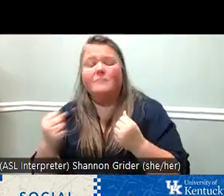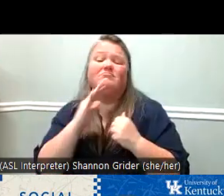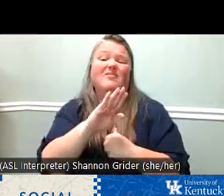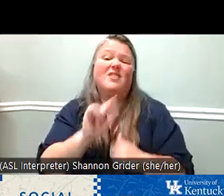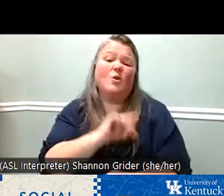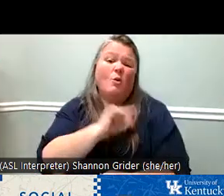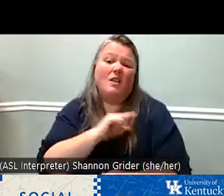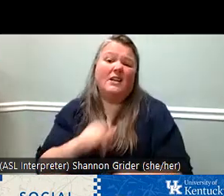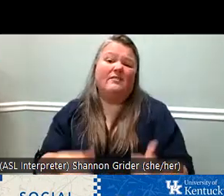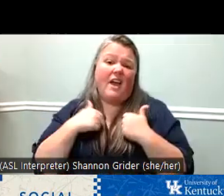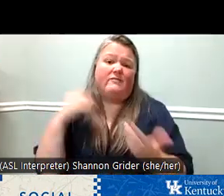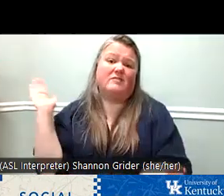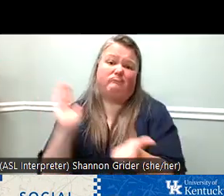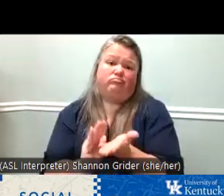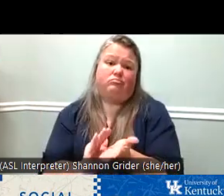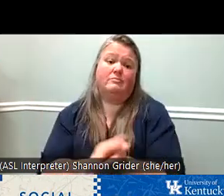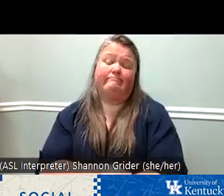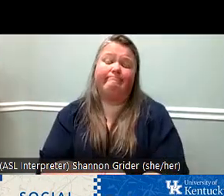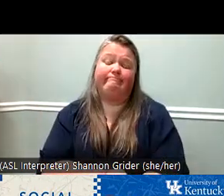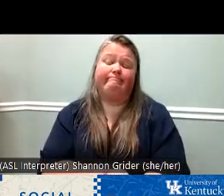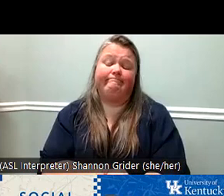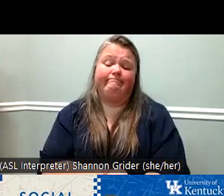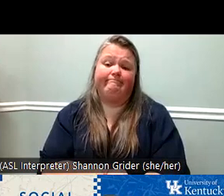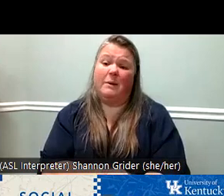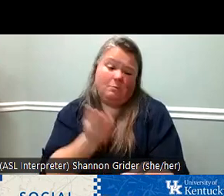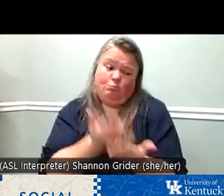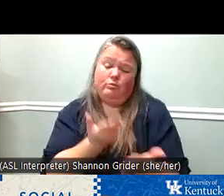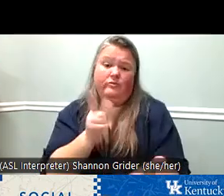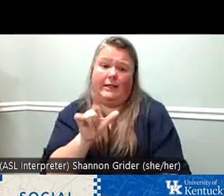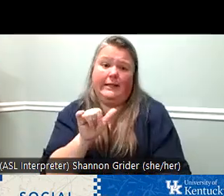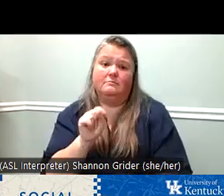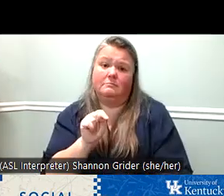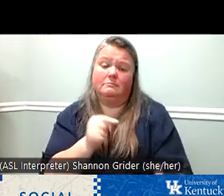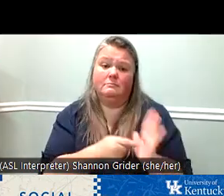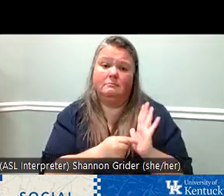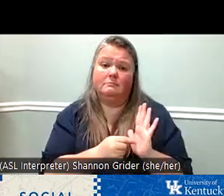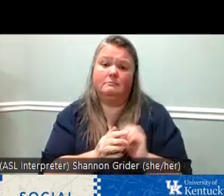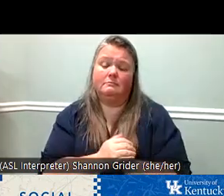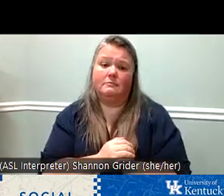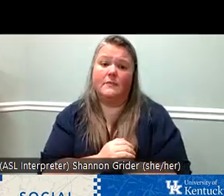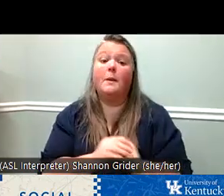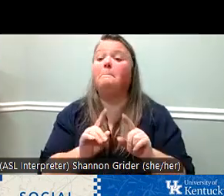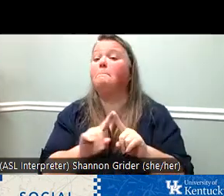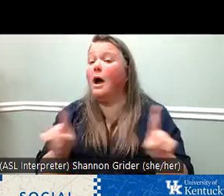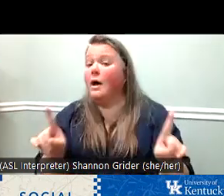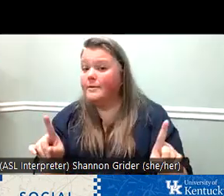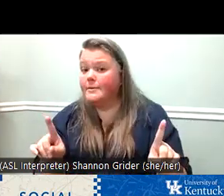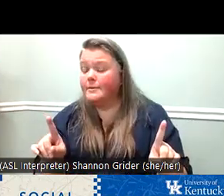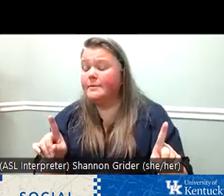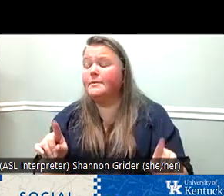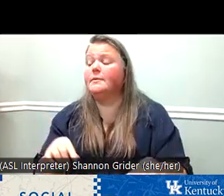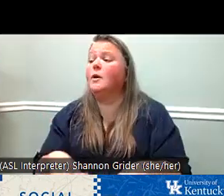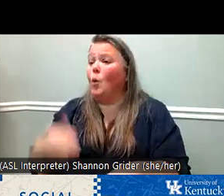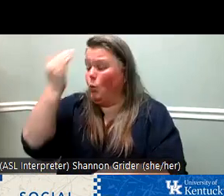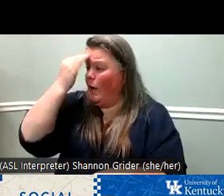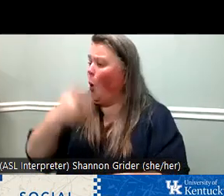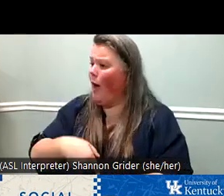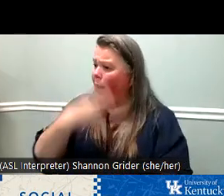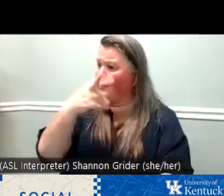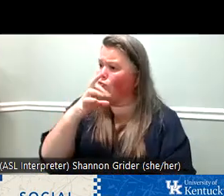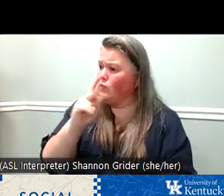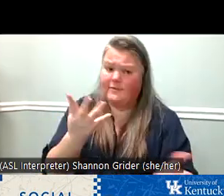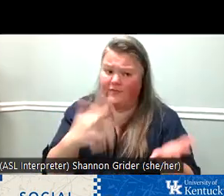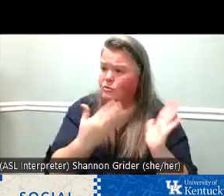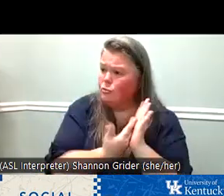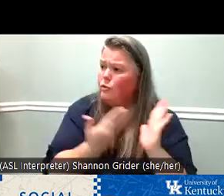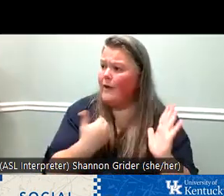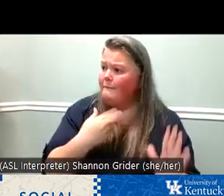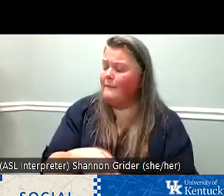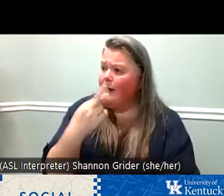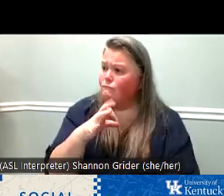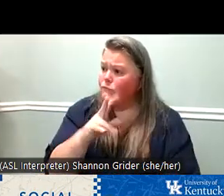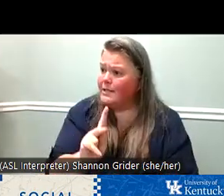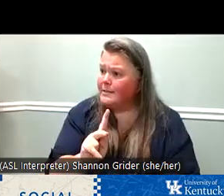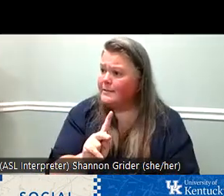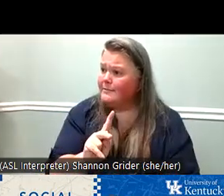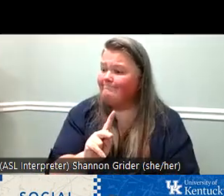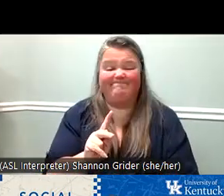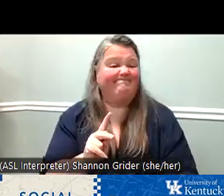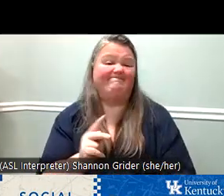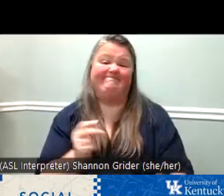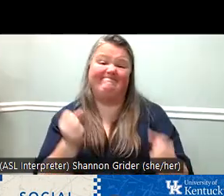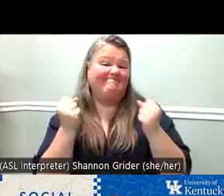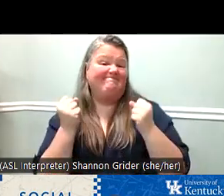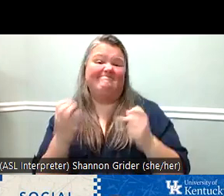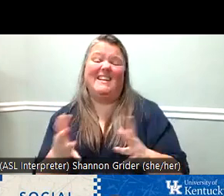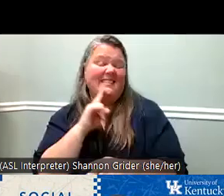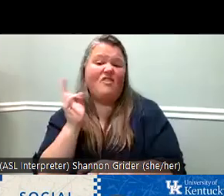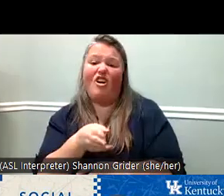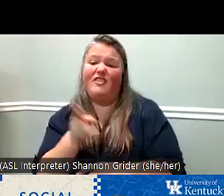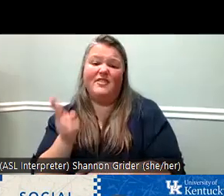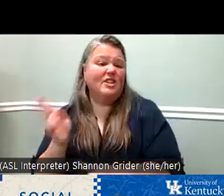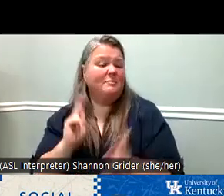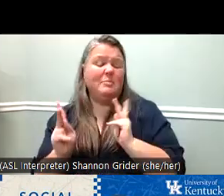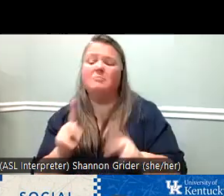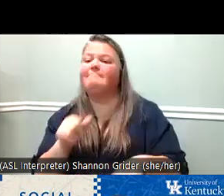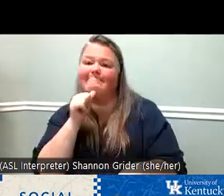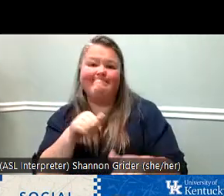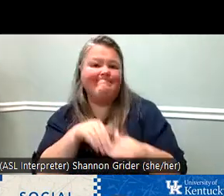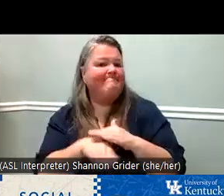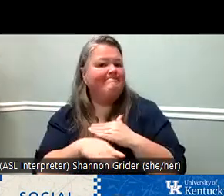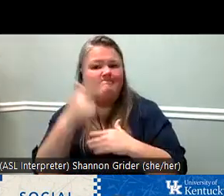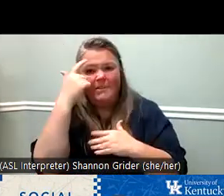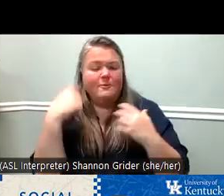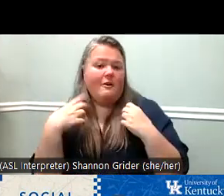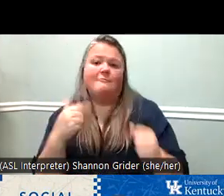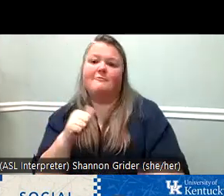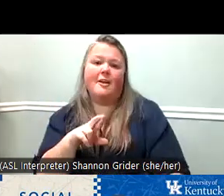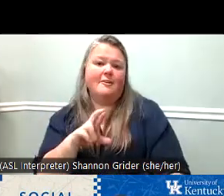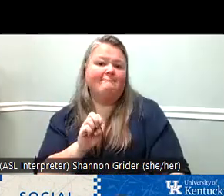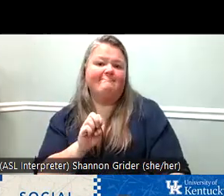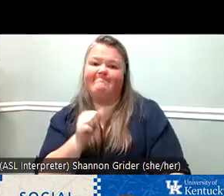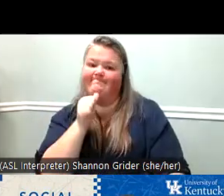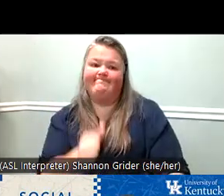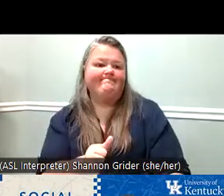HALF TIMES MORE LIKELY TO USE OPIOIDS THAN HEARING INDIVIDUALS, AND WE ALSO KNOW THAT THOSE WITH HEARING LOSS HAVE A LOWER QUALITY OF LIFE. THIS IS WHAT OUR LITERATURE